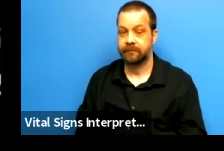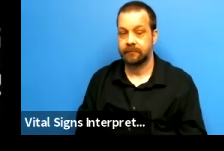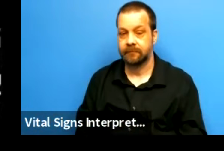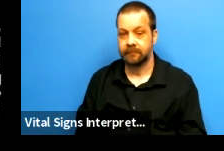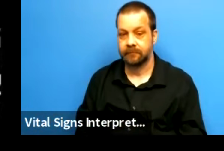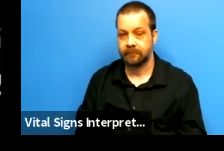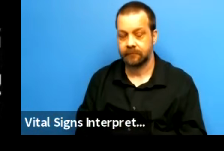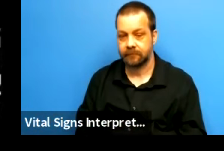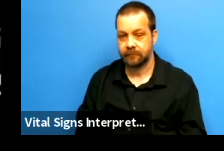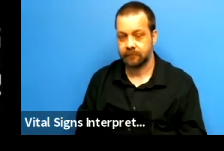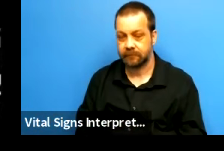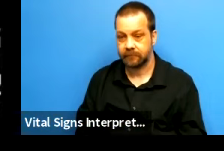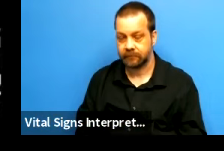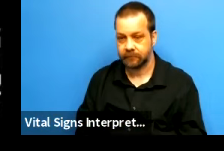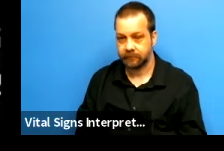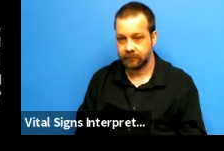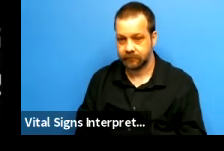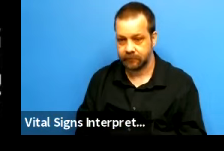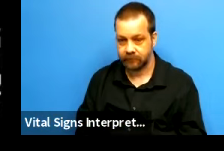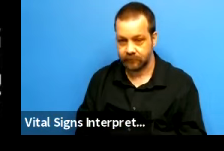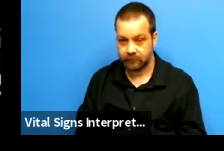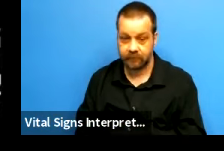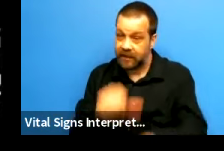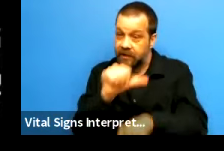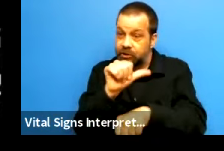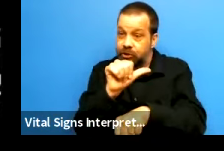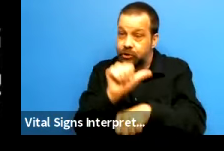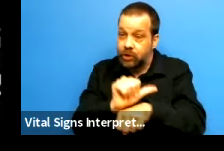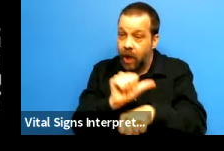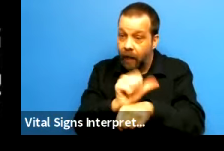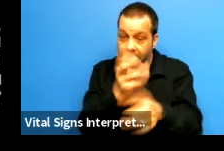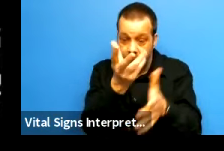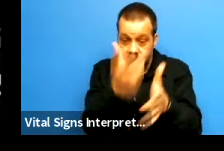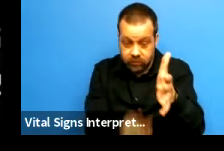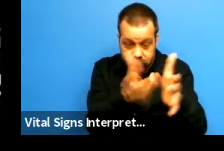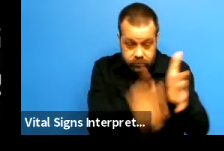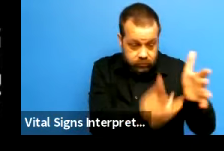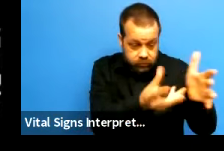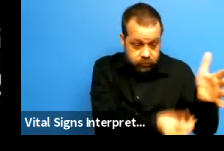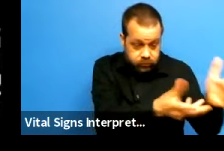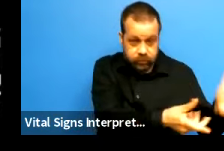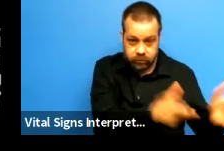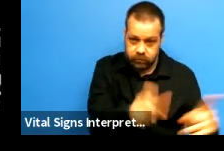These job losses here are really impacting people with disabilities in a way